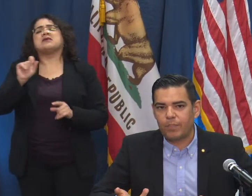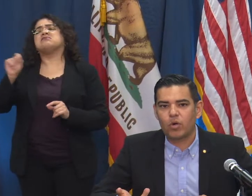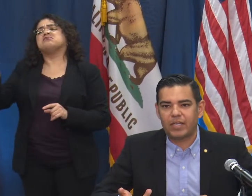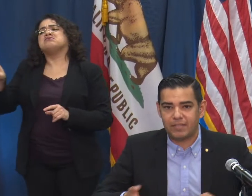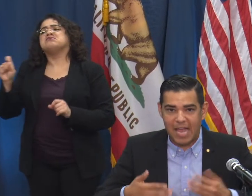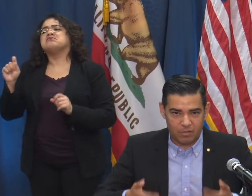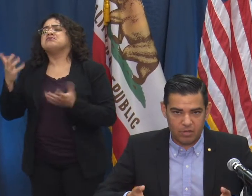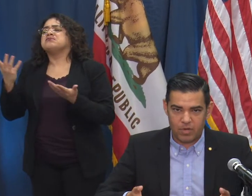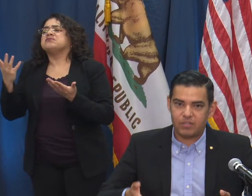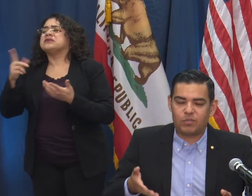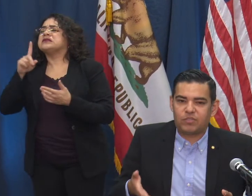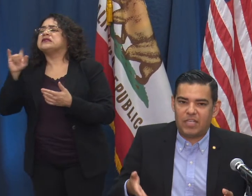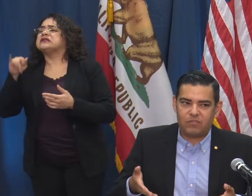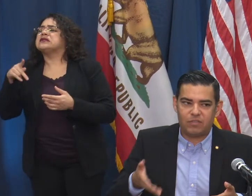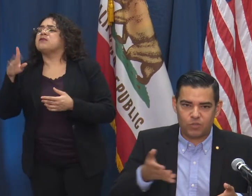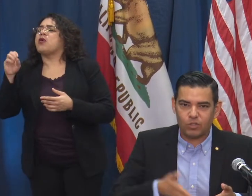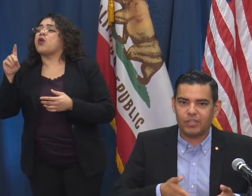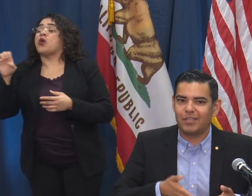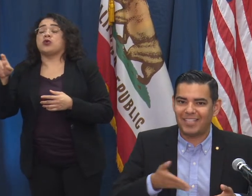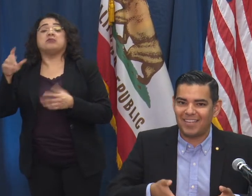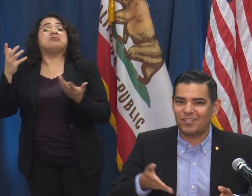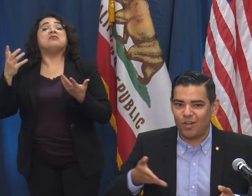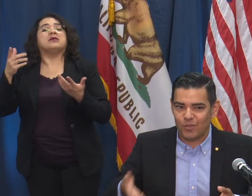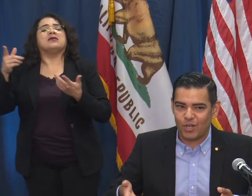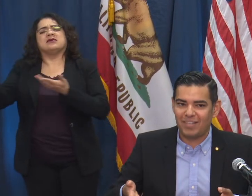reporting is accurate right so certainly the data that's on there is